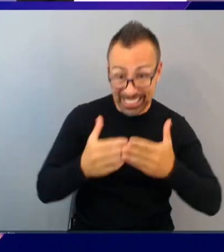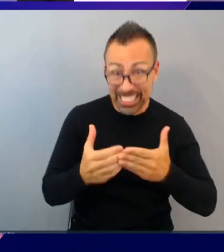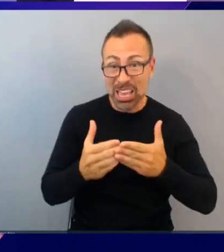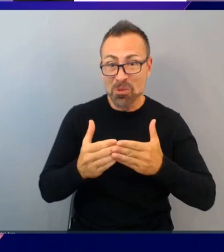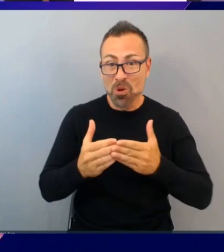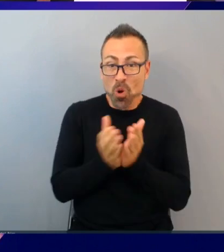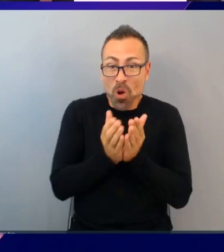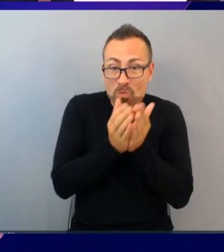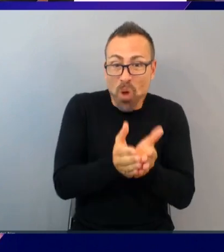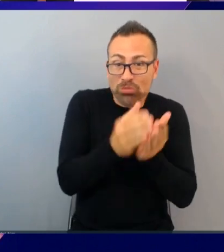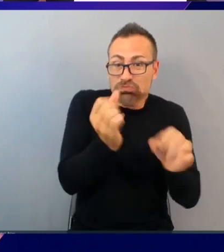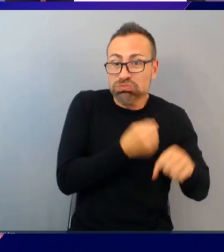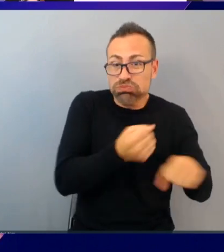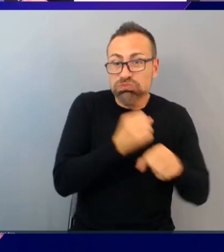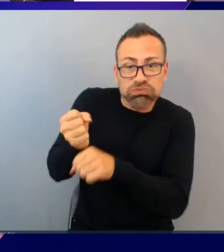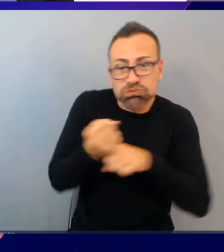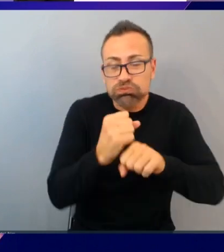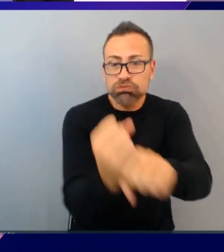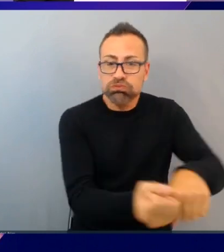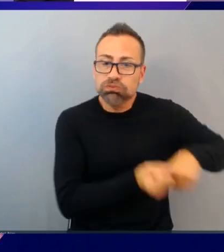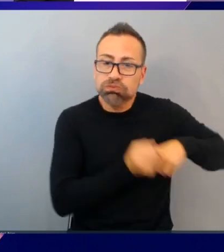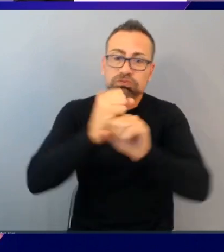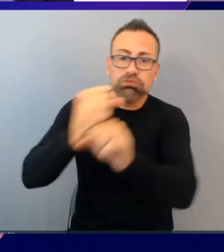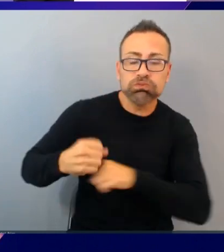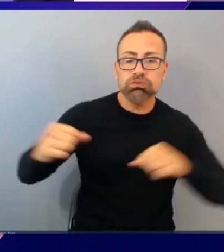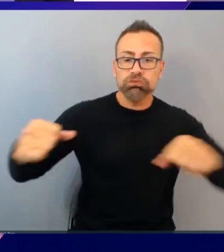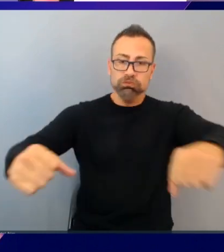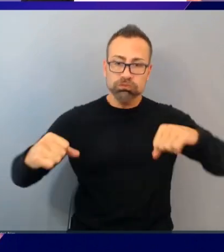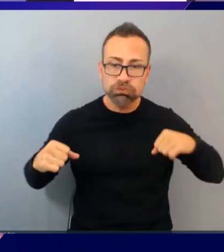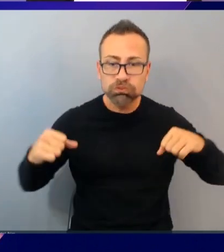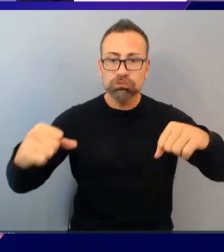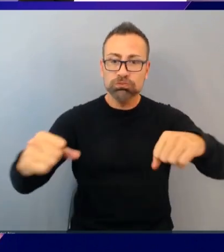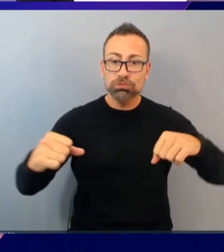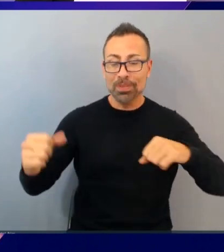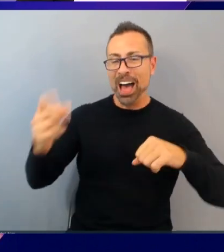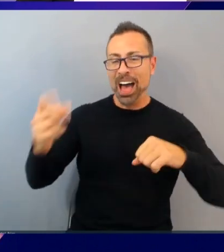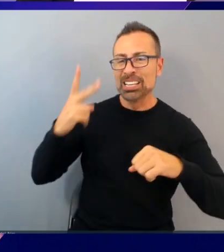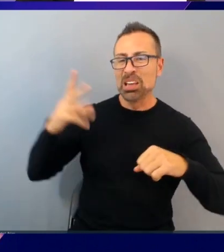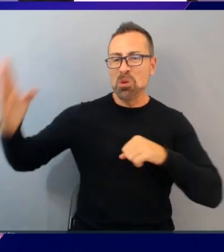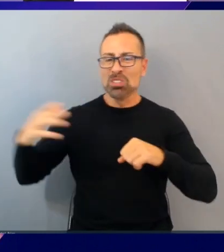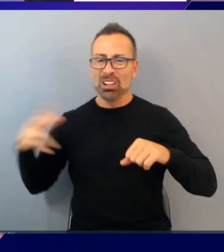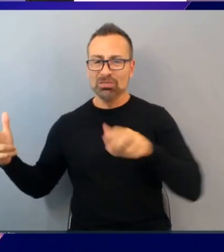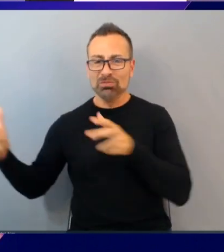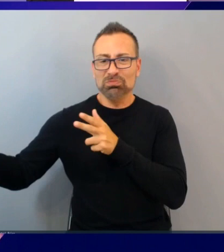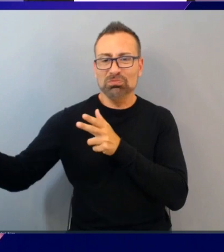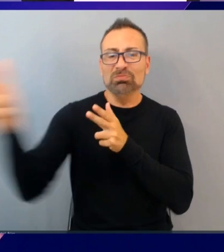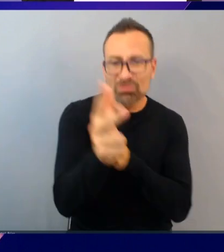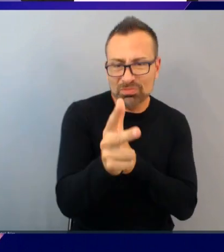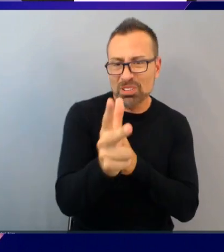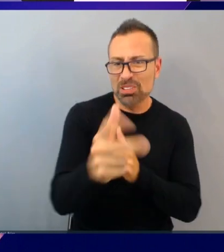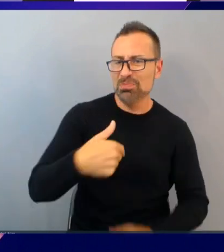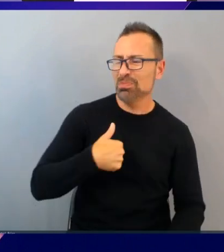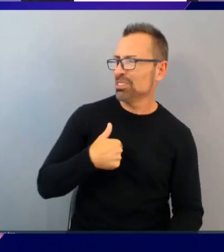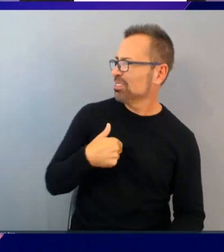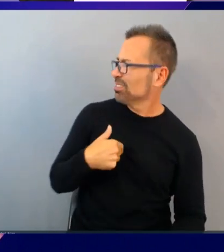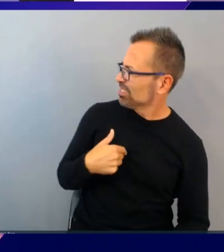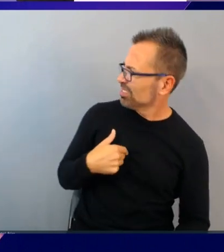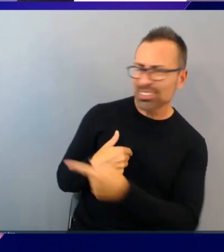So it seems like you got a model of that going on there. Same boat? Or two boats? Oh, so separate boats, right? [Joe] Okay. Yeah. So separate boats and like,